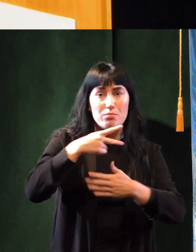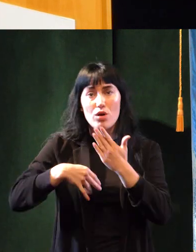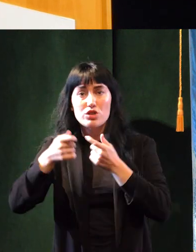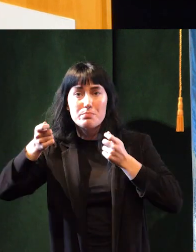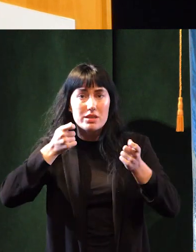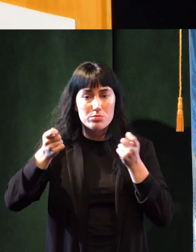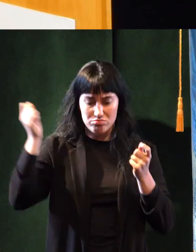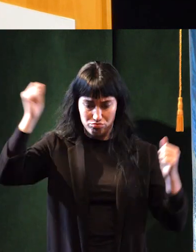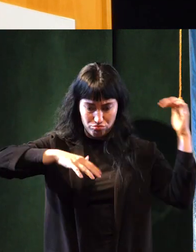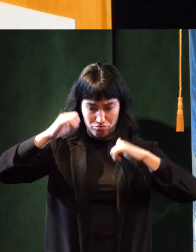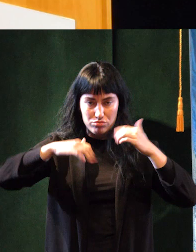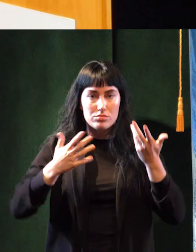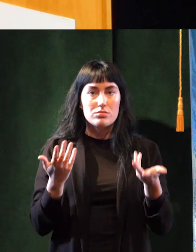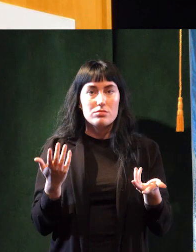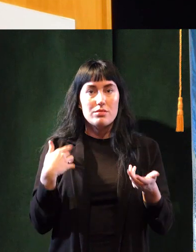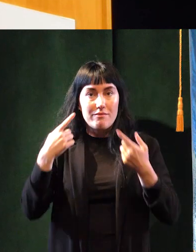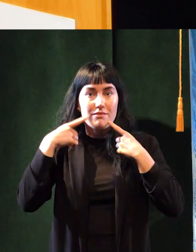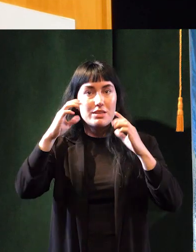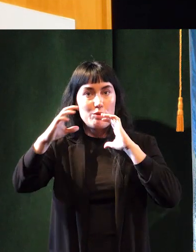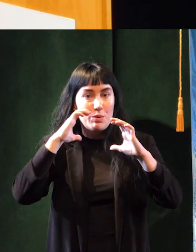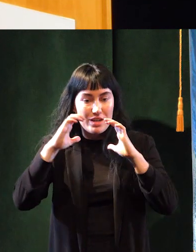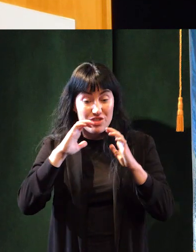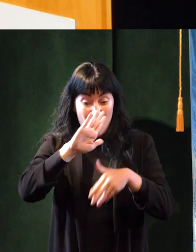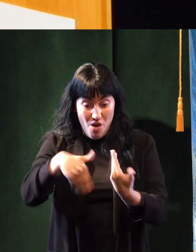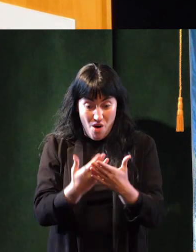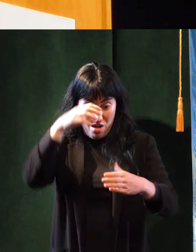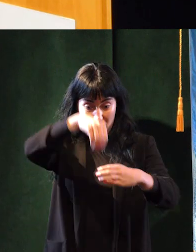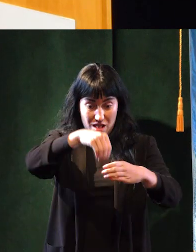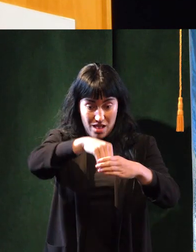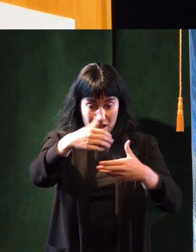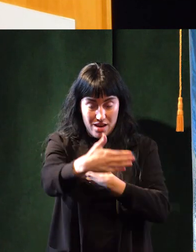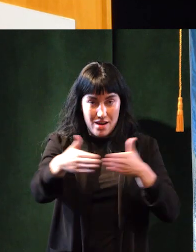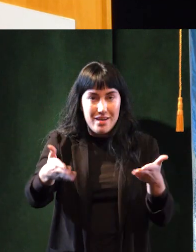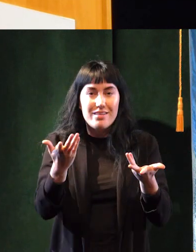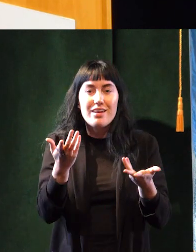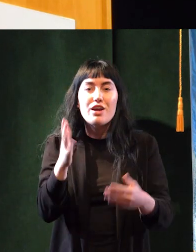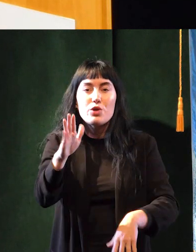time and project management effective communication all wrapped in an